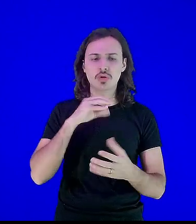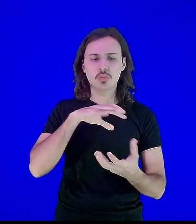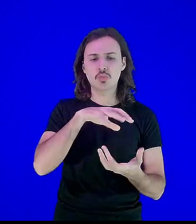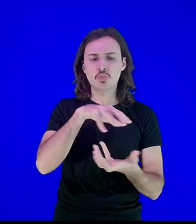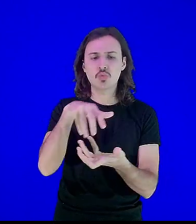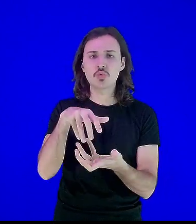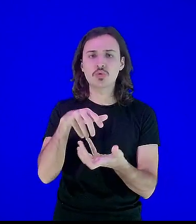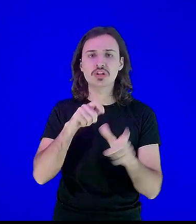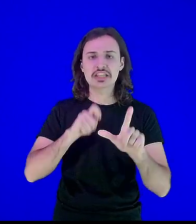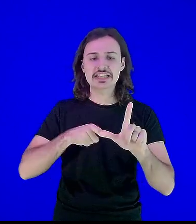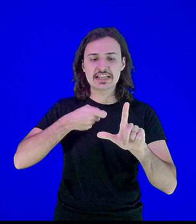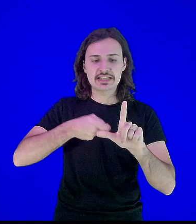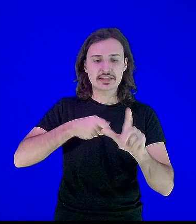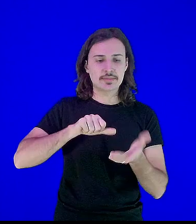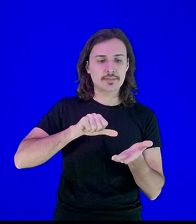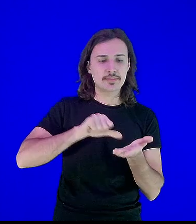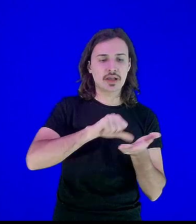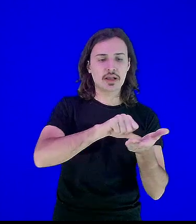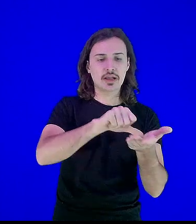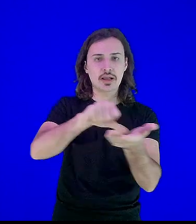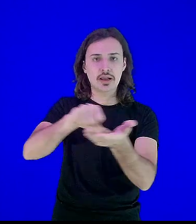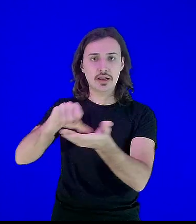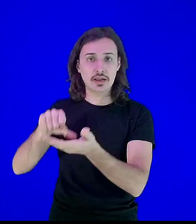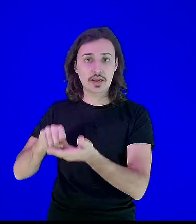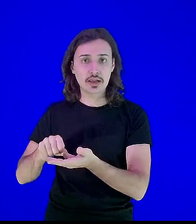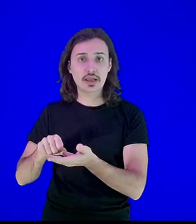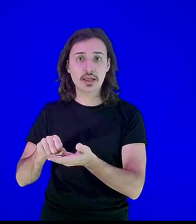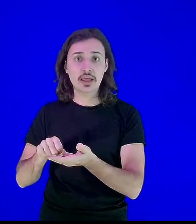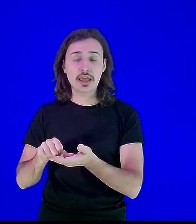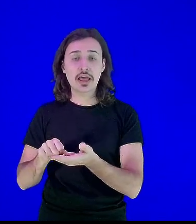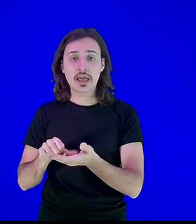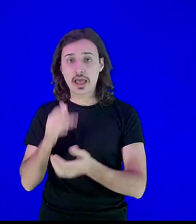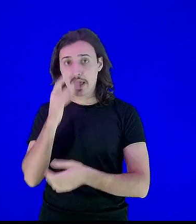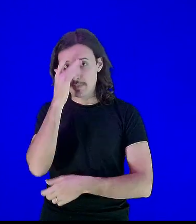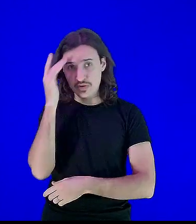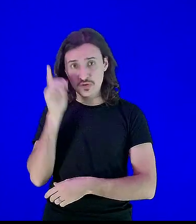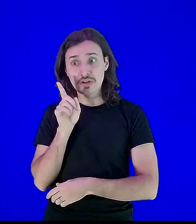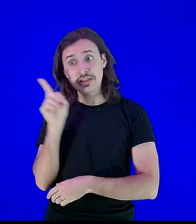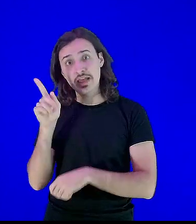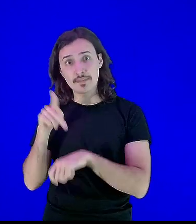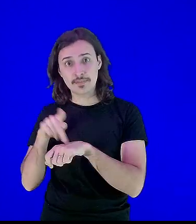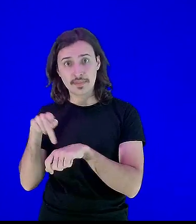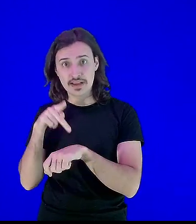the user would try to get LetraSinal code it would not--- they would not need